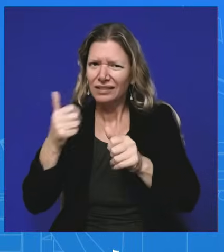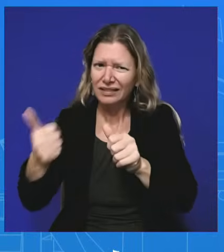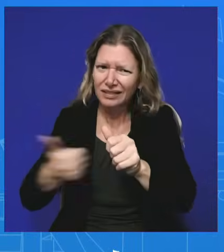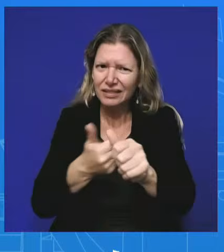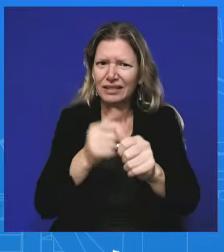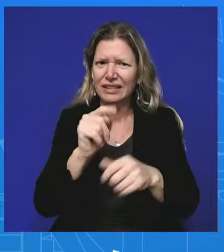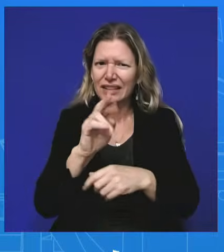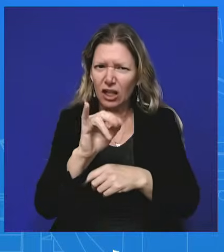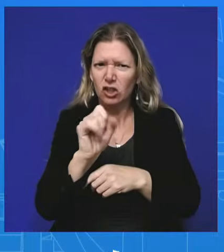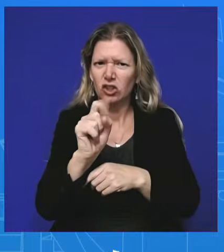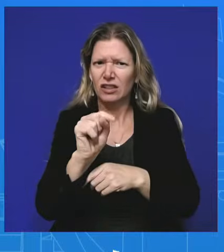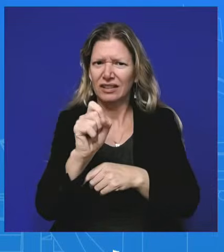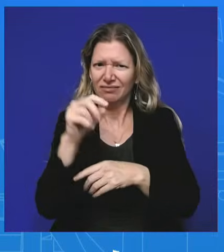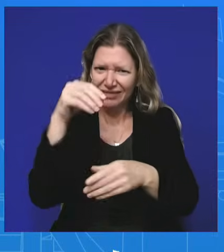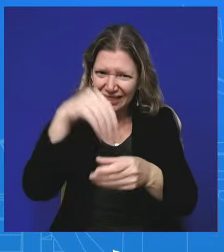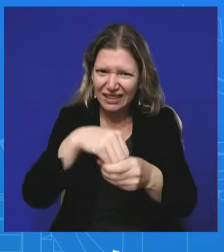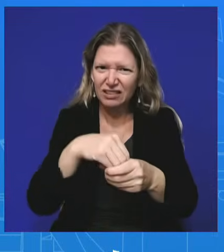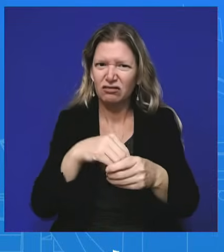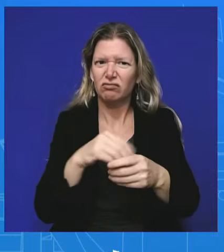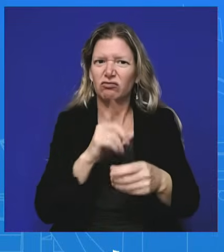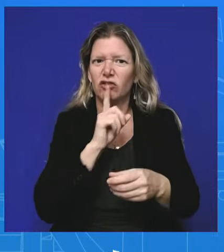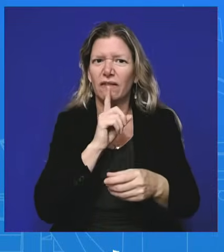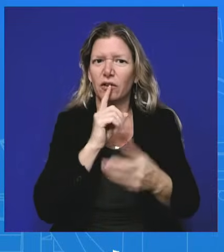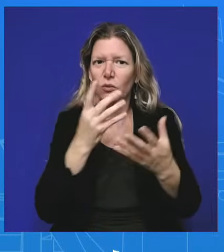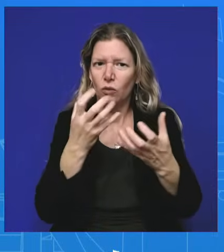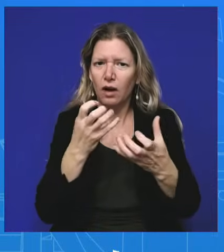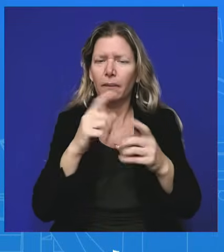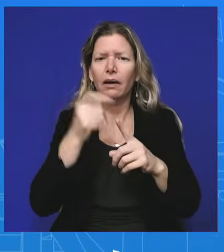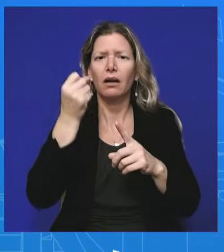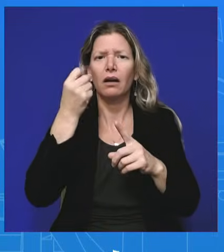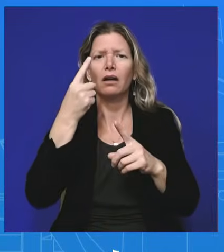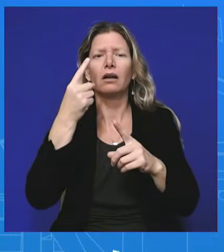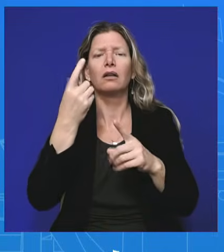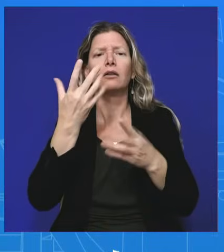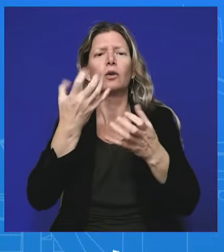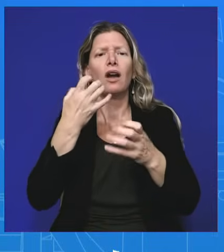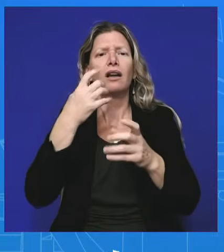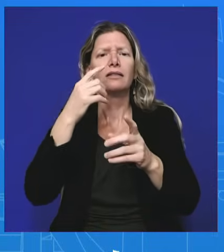that the way to do it is to smash into Rafah with a large body of armed forces on the ground in an --